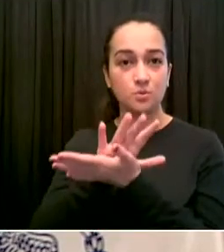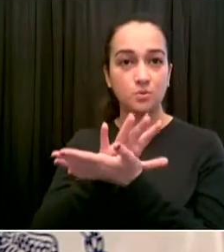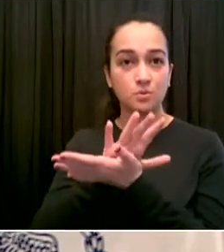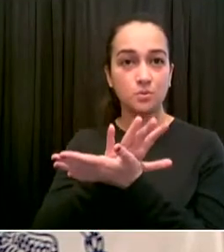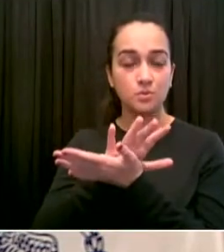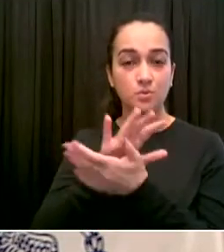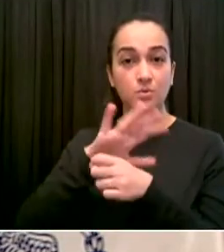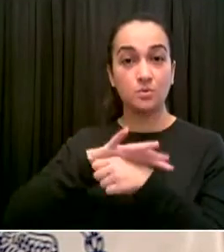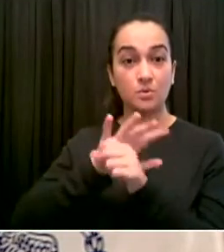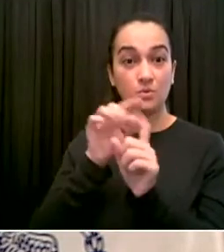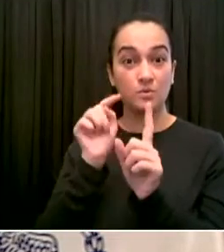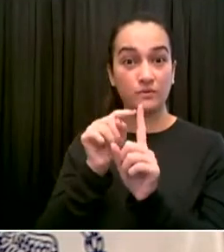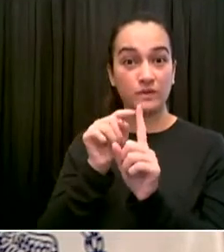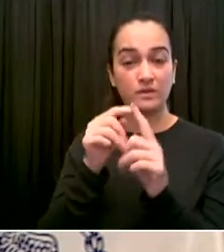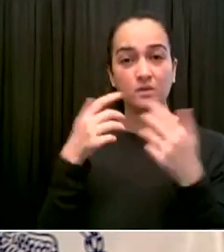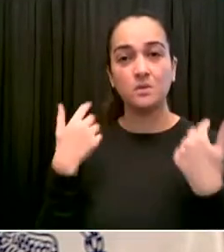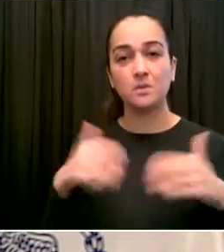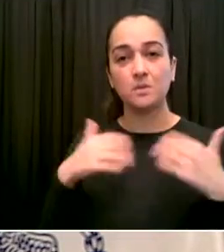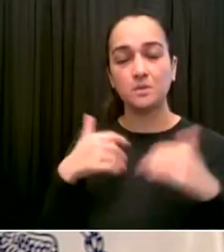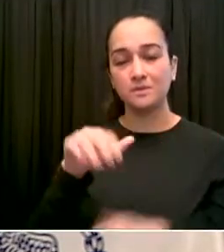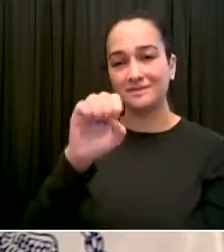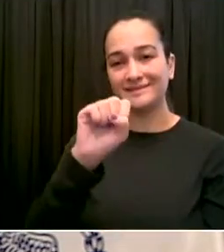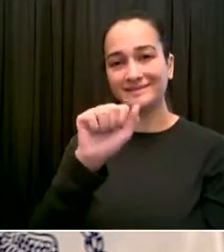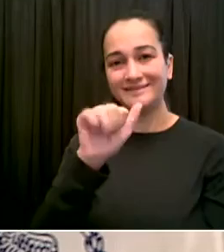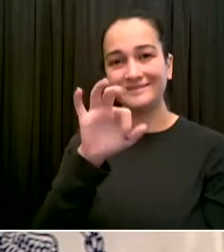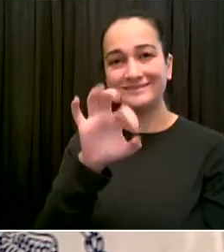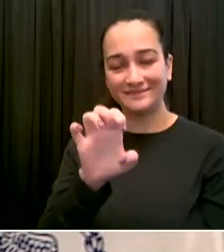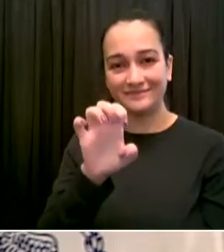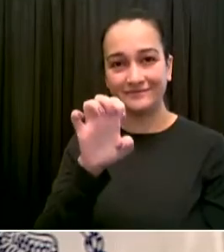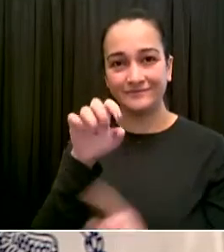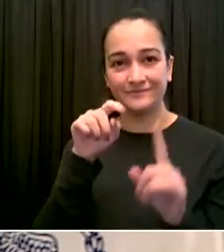I WANT TO START ATTHE END OF YOUR QUESTION.